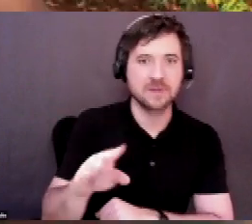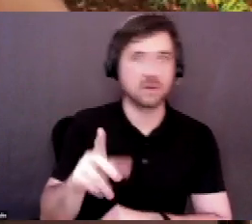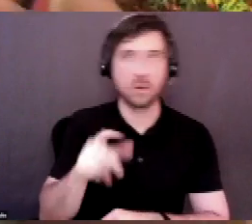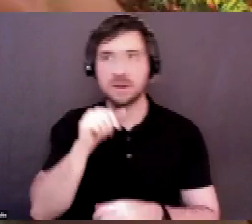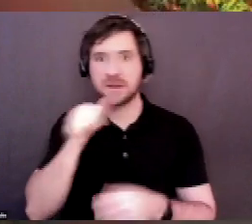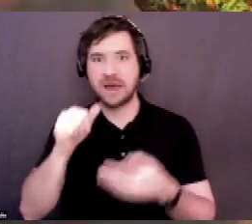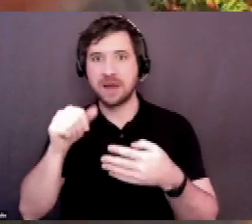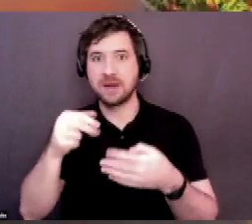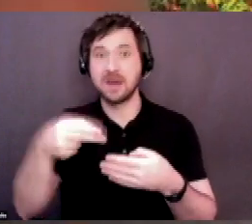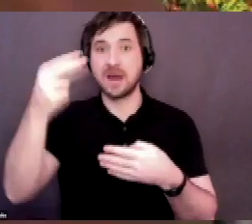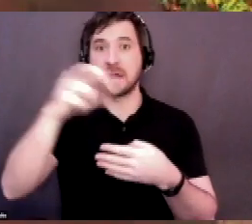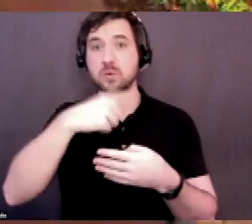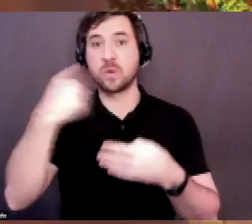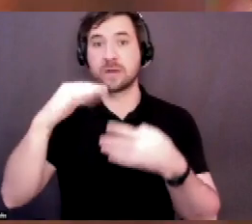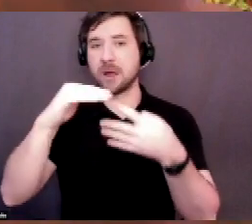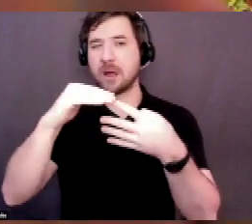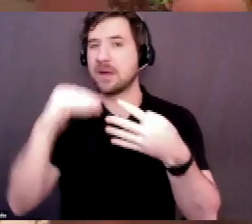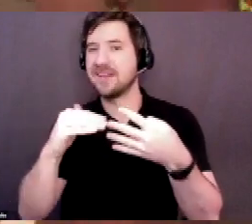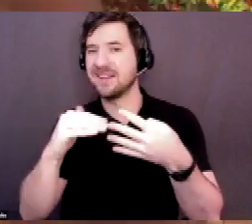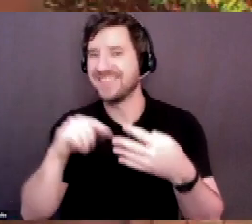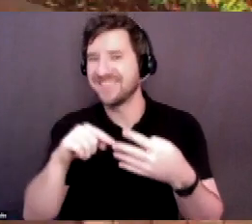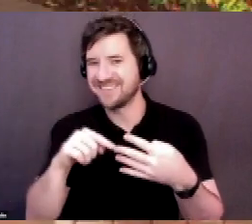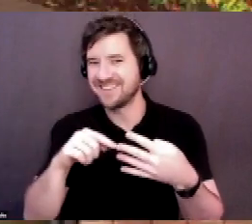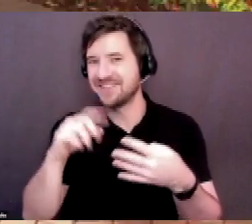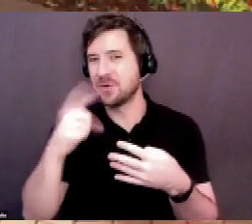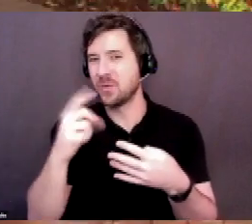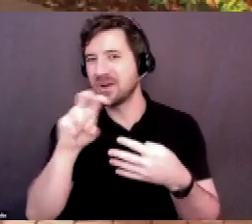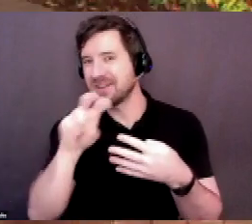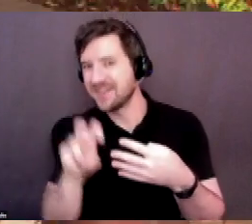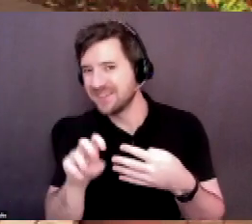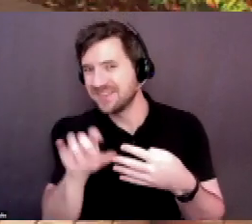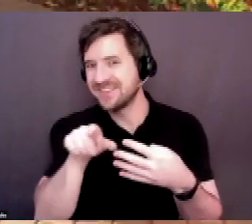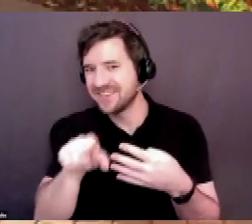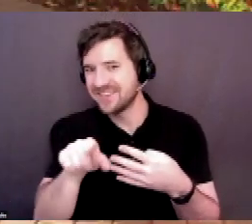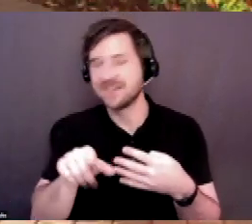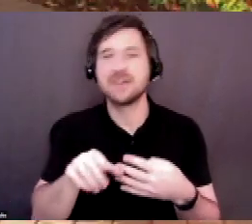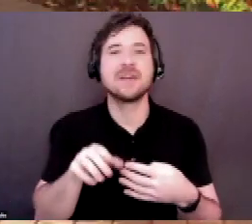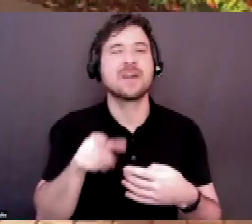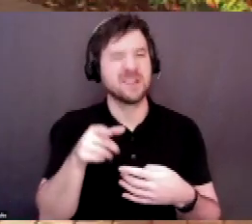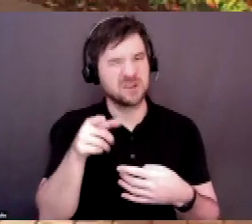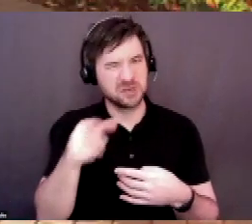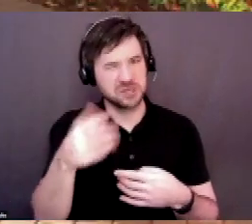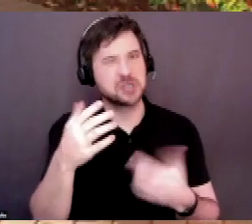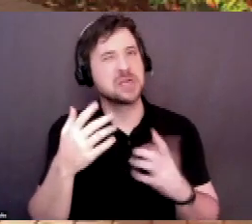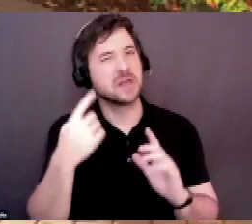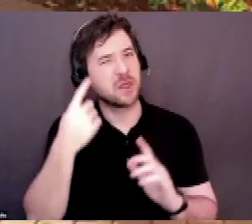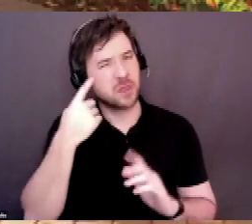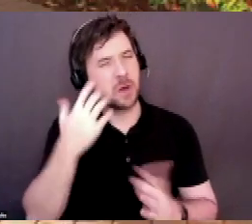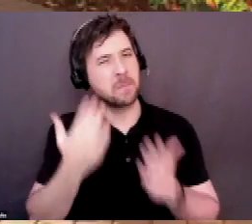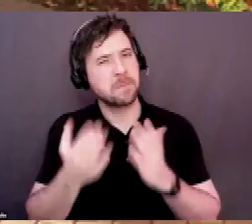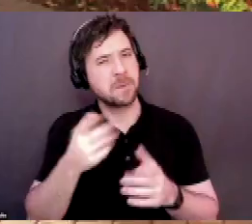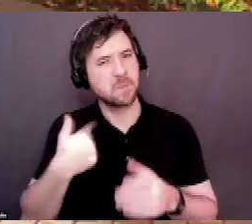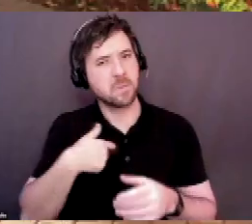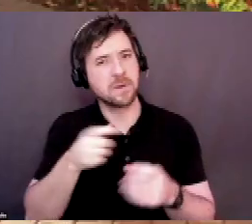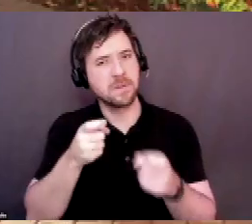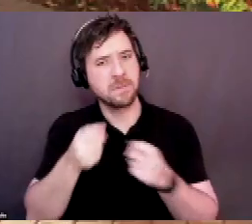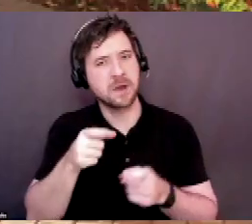And she just had that mindset that maybe we manage you differently. And that worked really well for me.